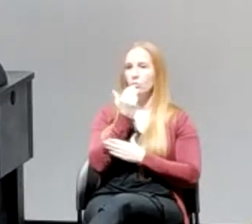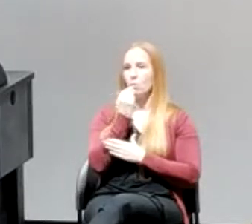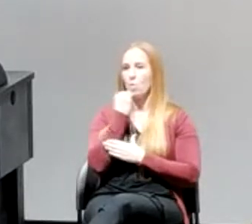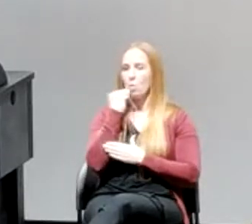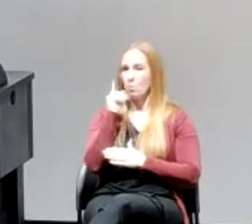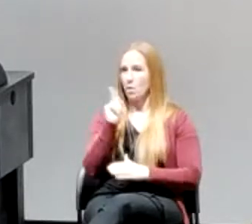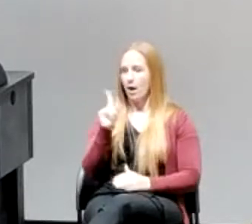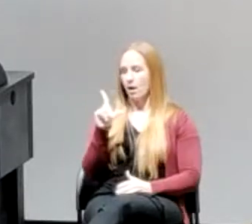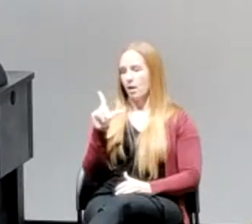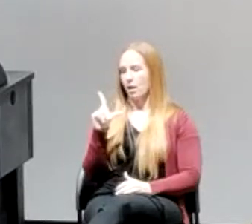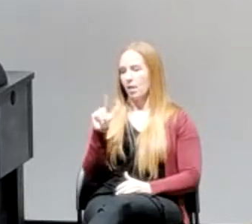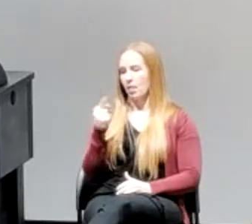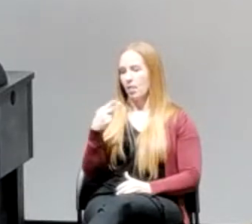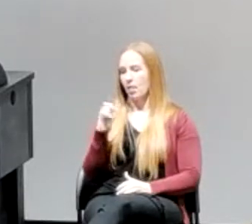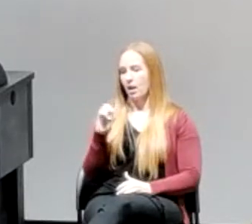Diversity was a topic and the big